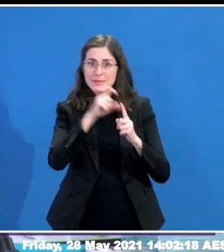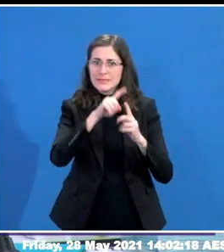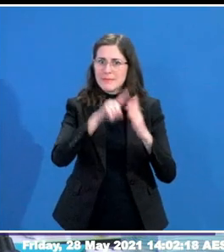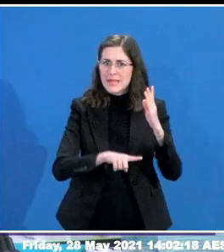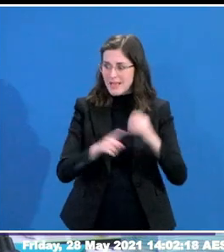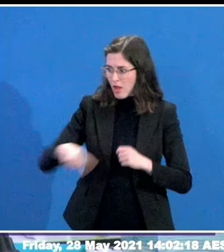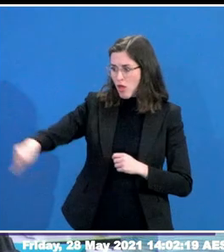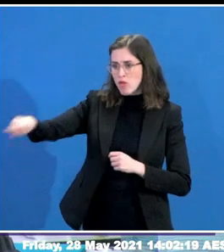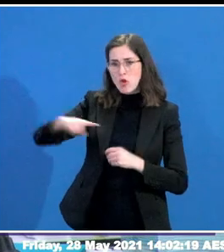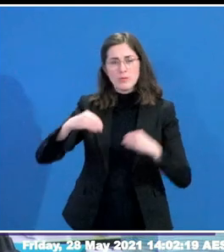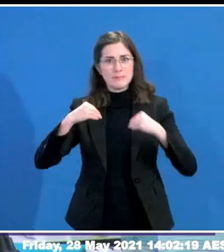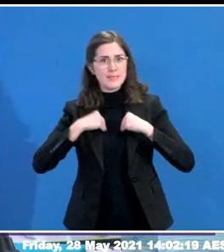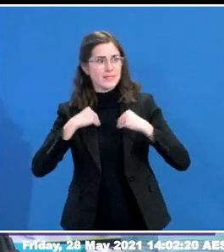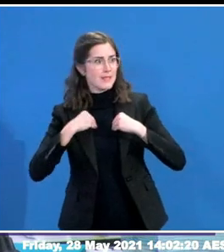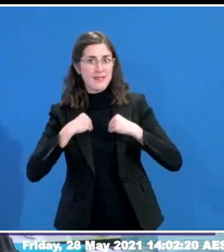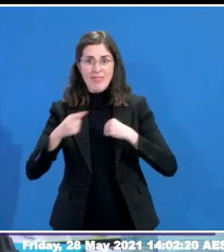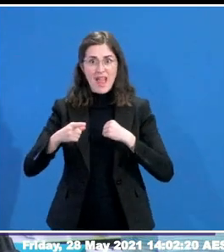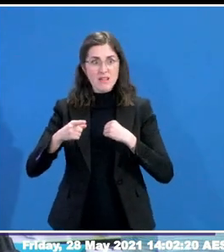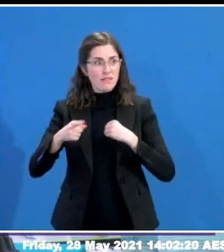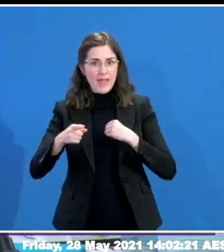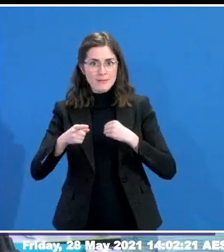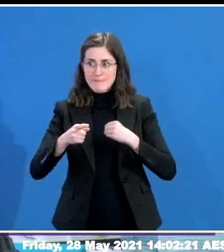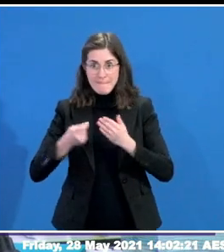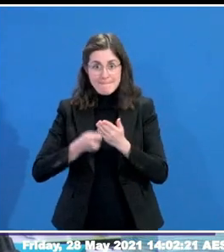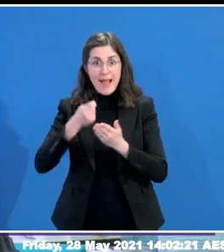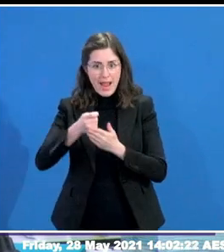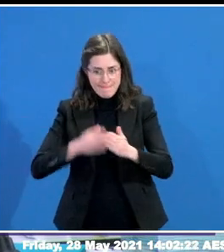They get their return, if I understand your evidence from the support provider,